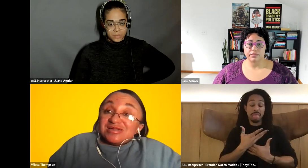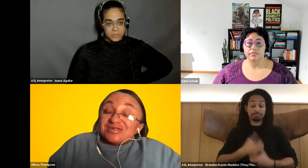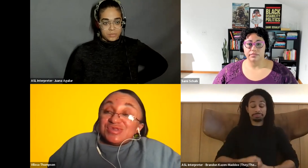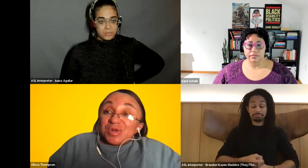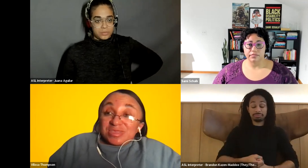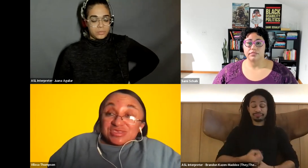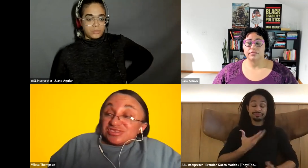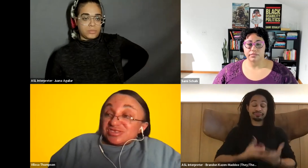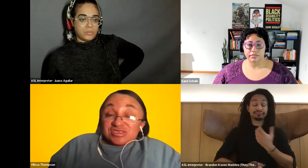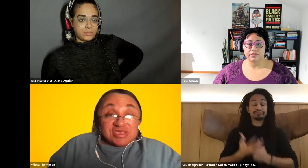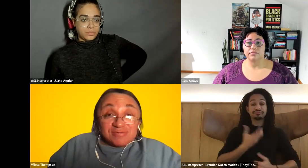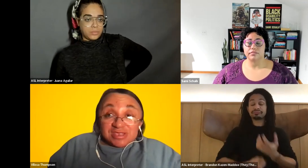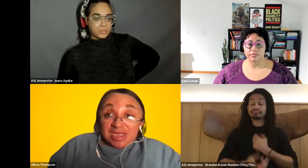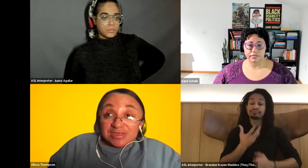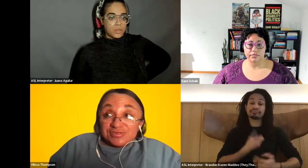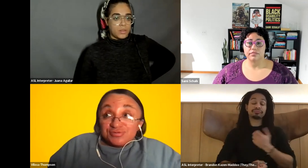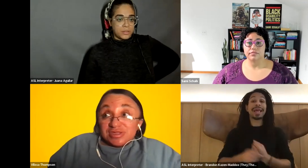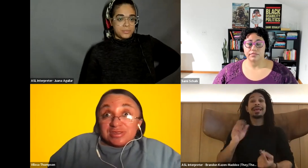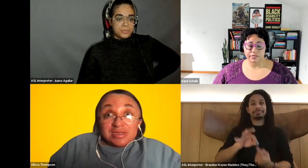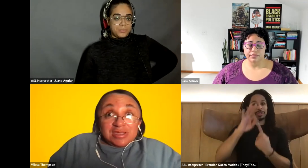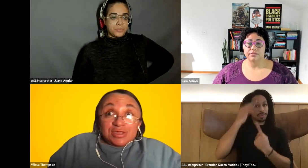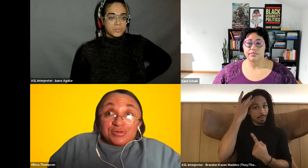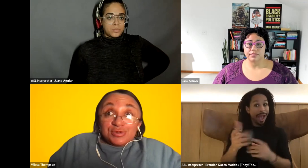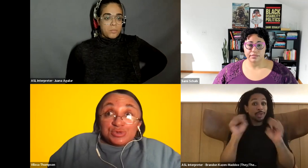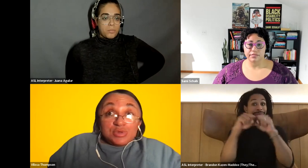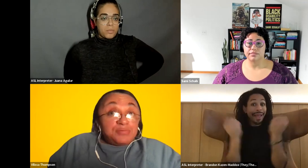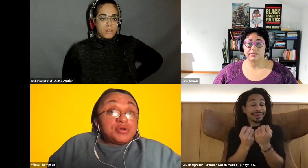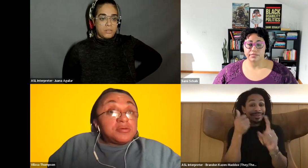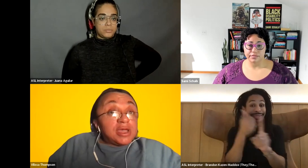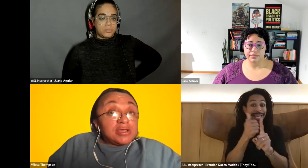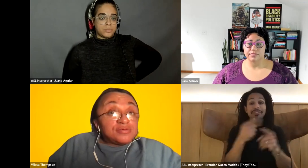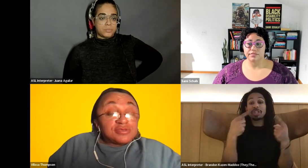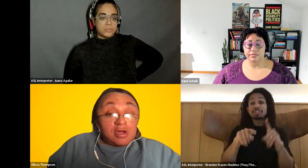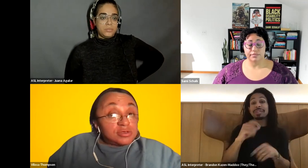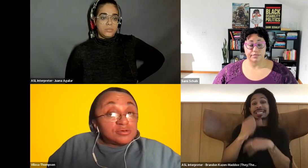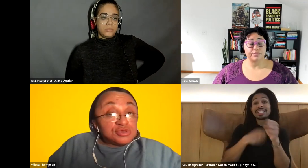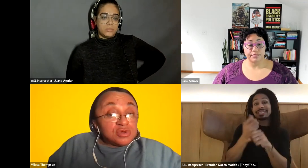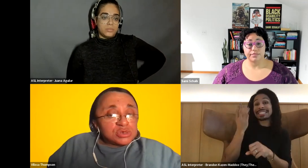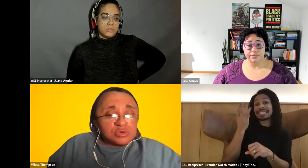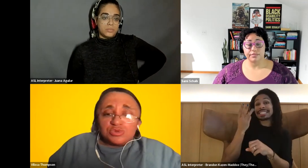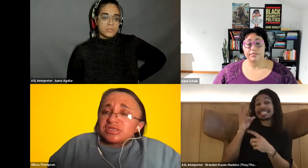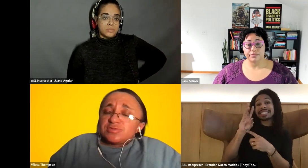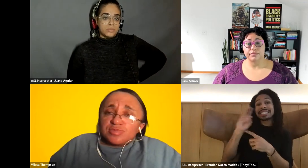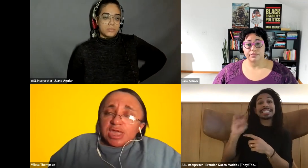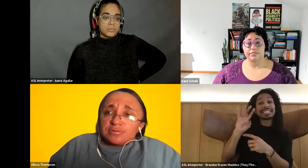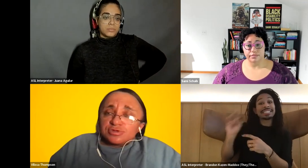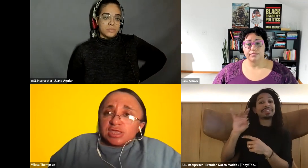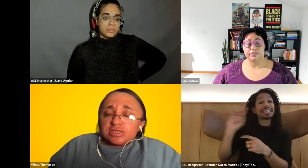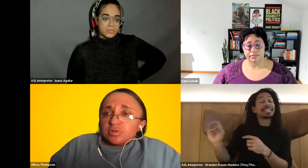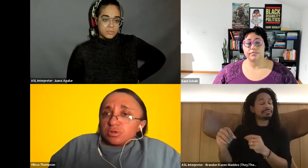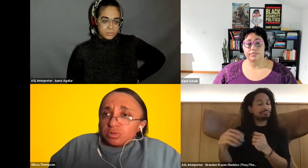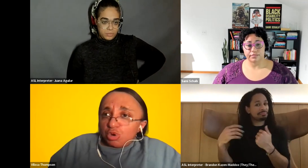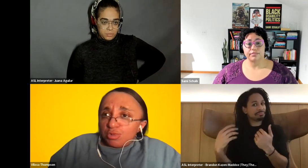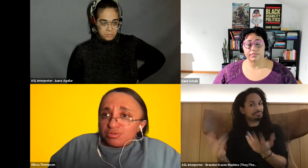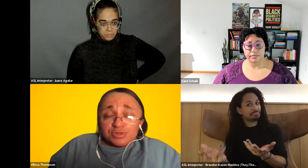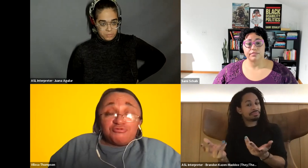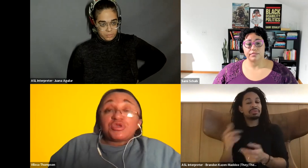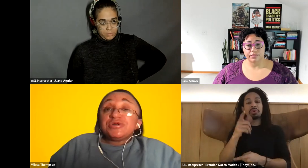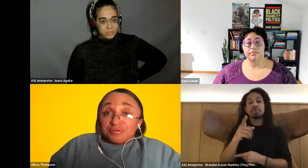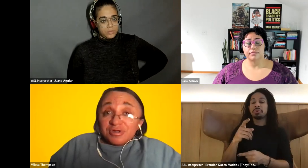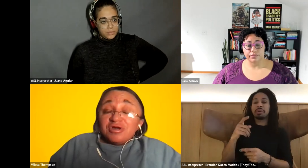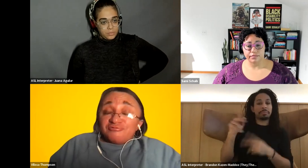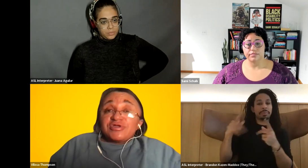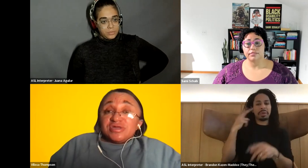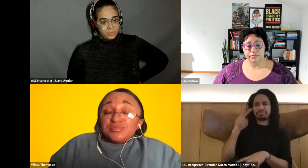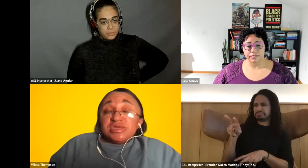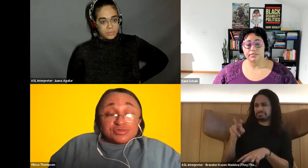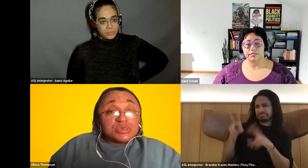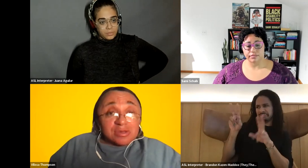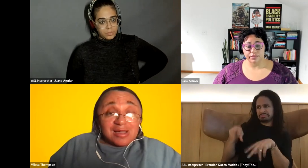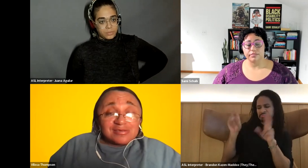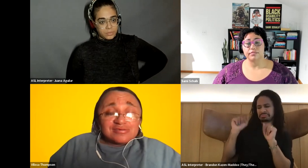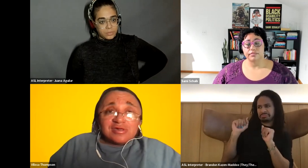Vilissa Thompson: you know, in the 60 seventies or eighties, when you know you could be put away if you talked a little too much, or you exhibited behaviors that seem a little normal the real fear of being institutionalized.